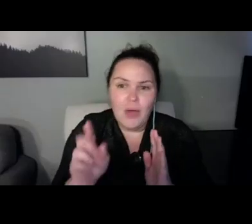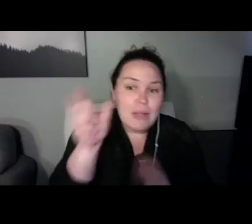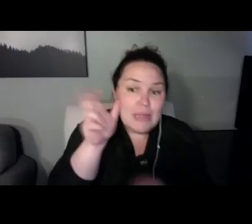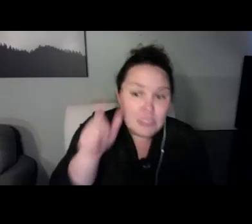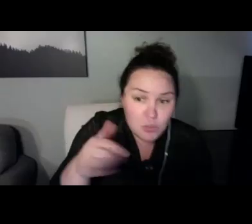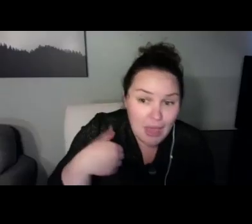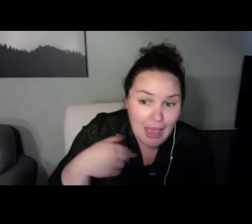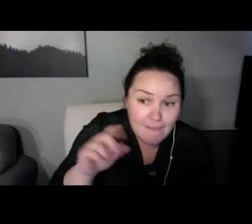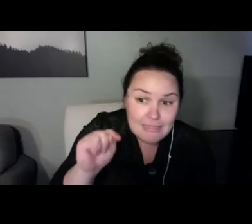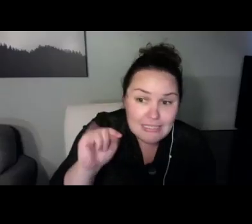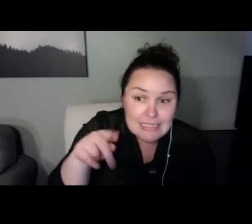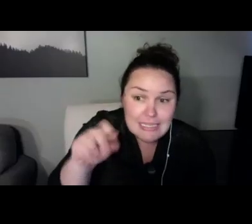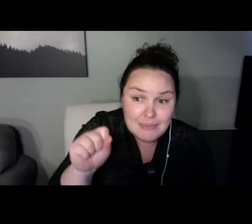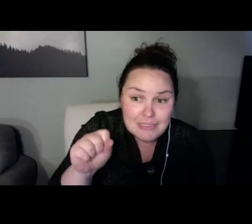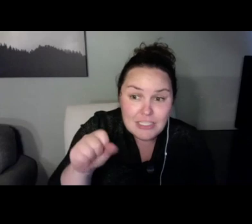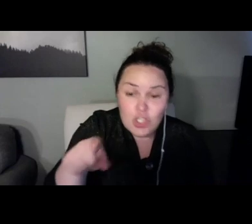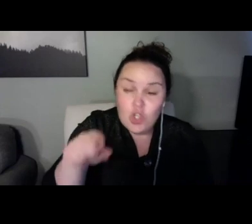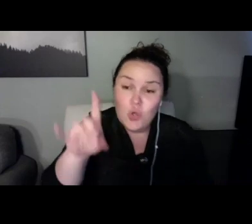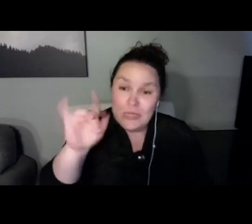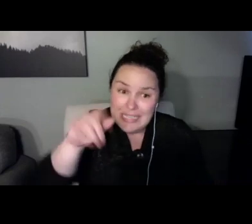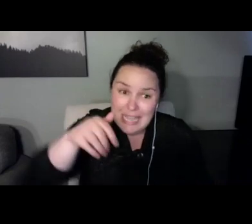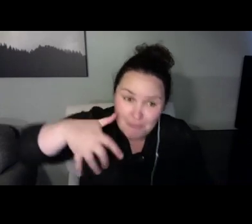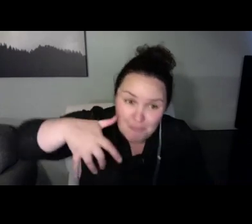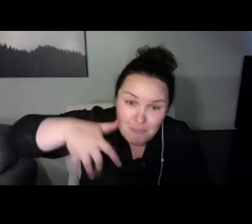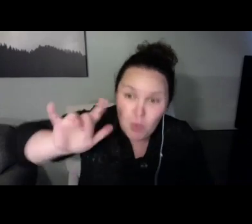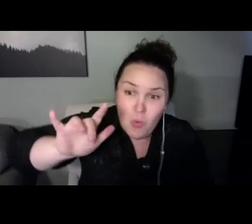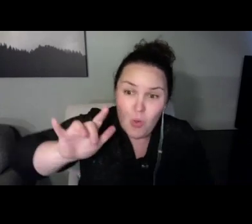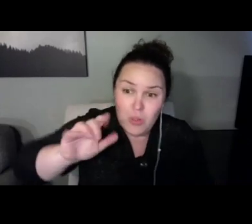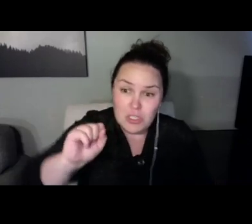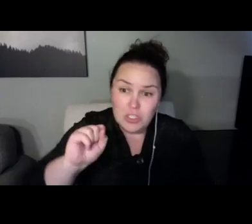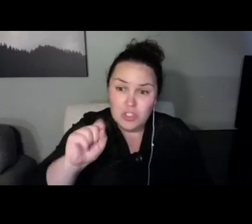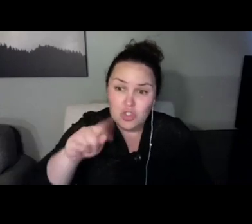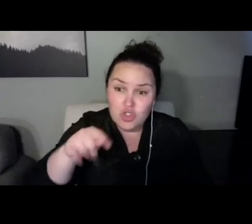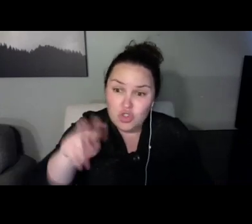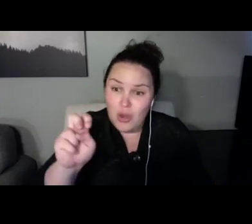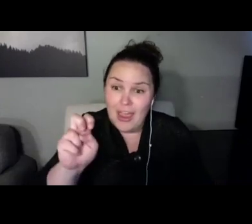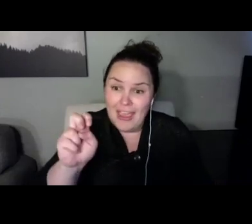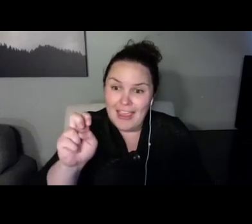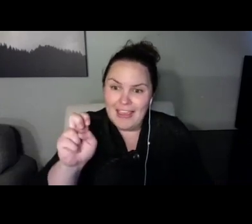So here is the guy who bowled a strike embarrassing all of us